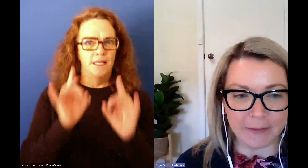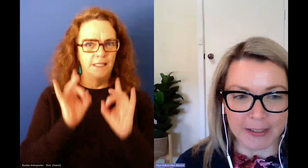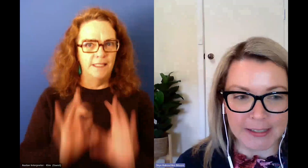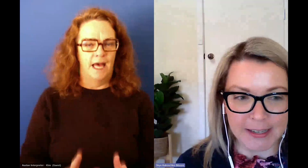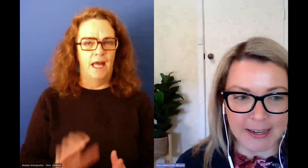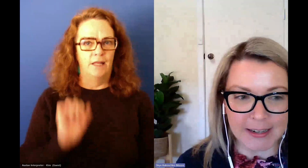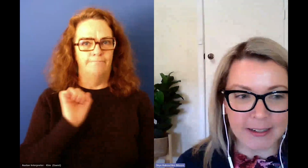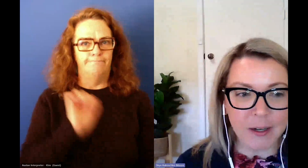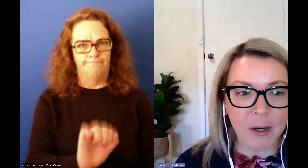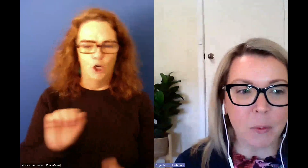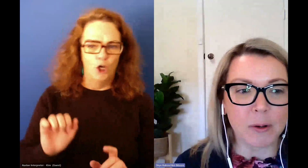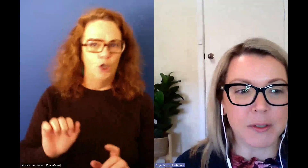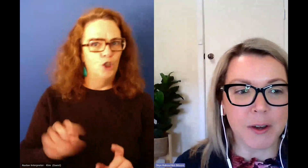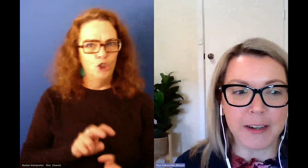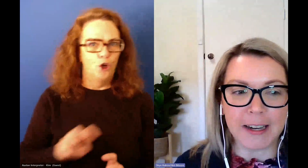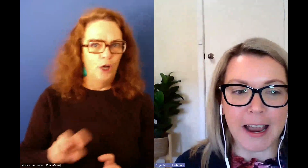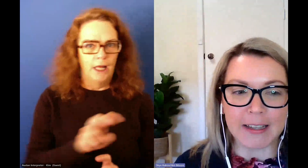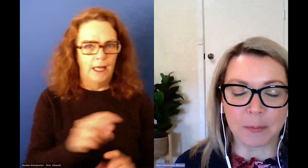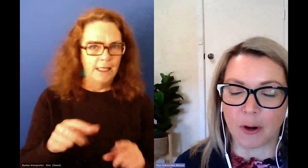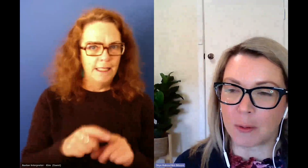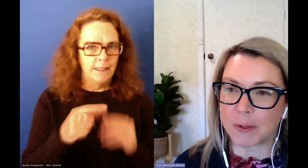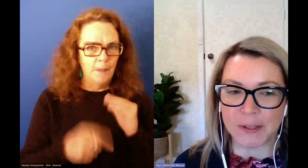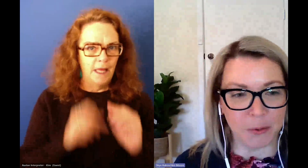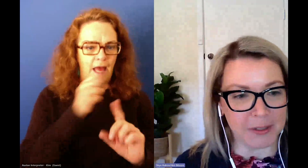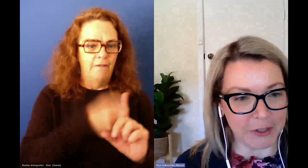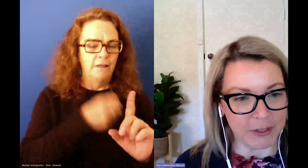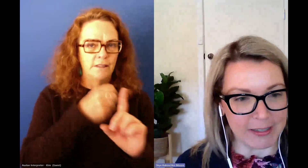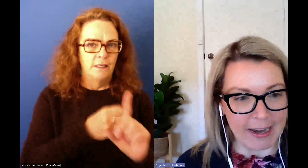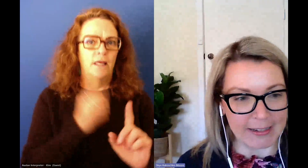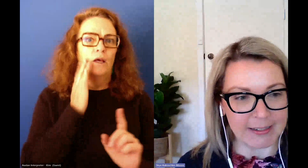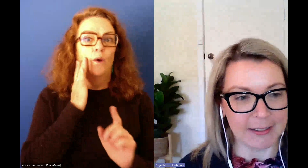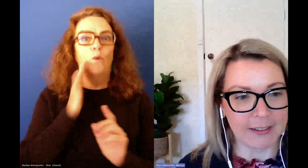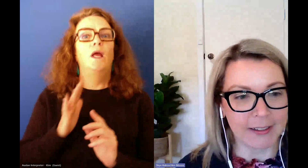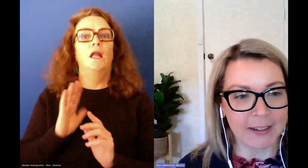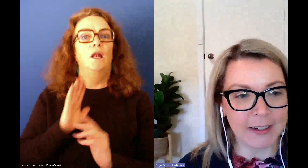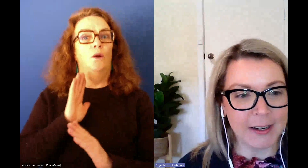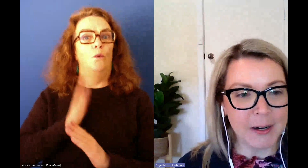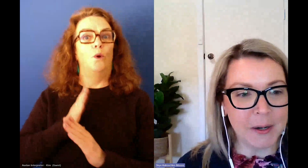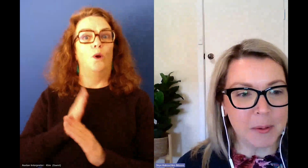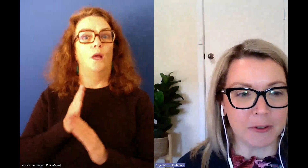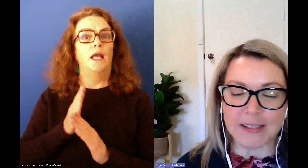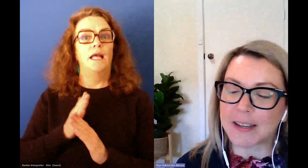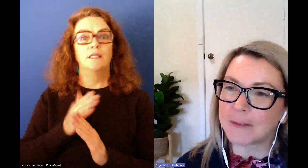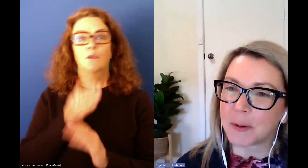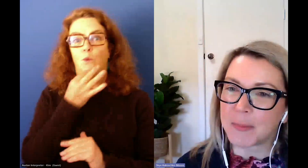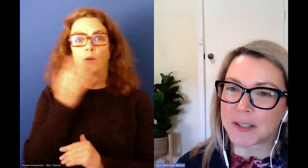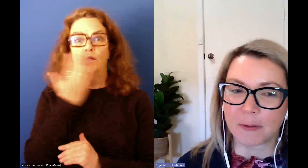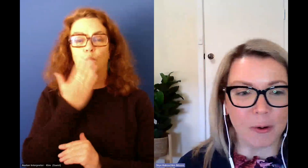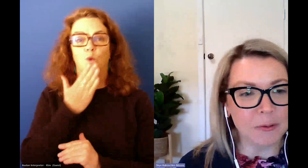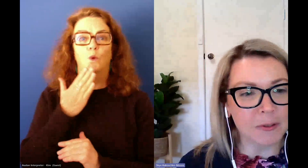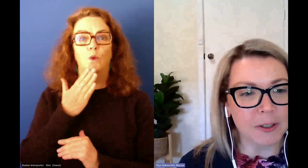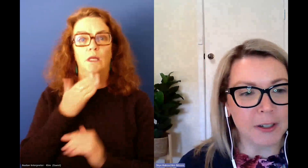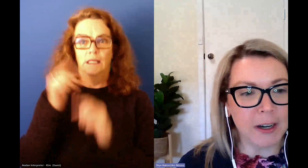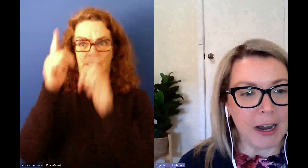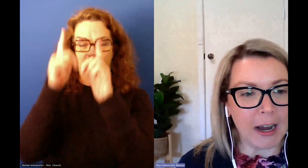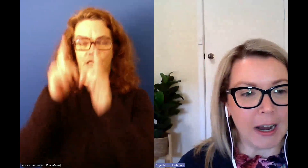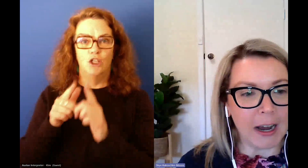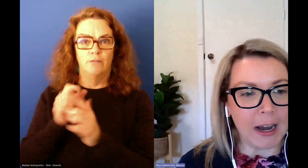advocacy while serving as a Primary School Teachers Aide. Progressing from this role Ashley